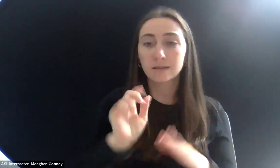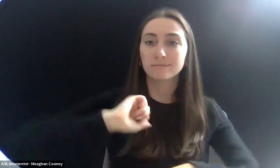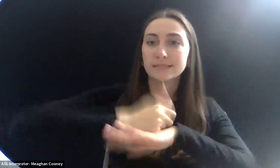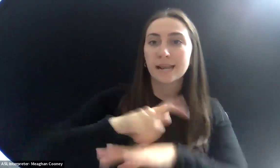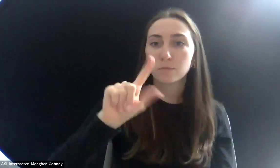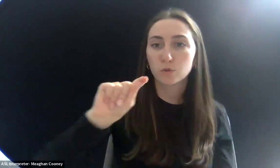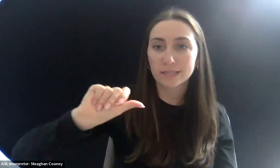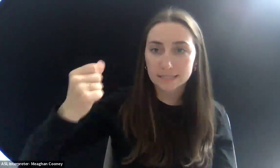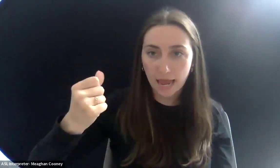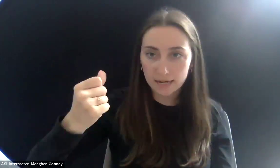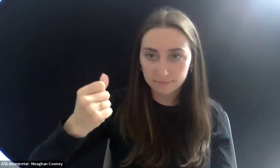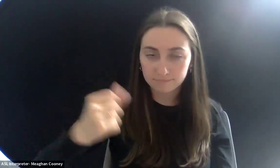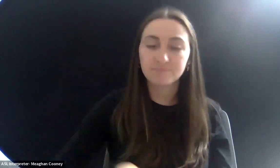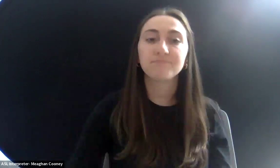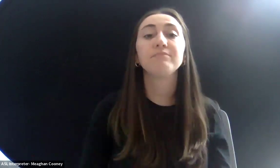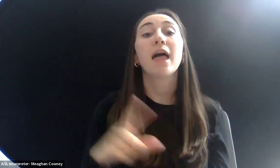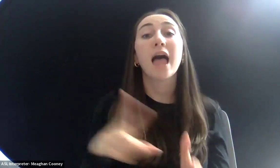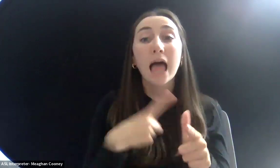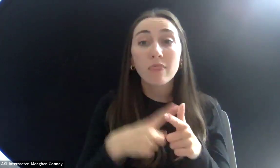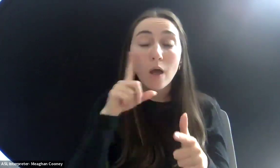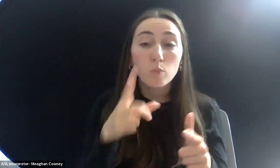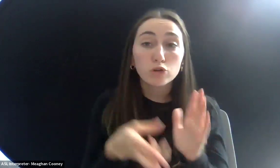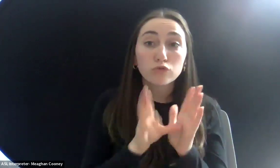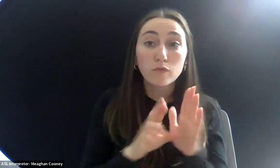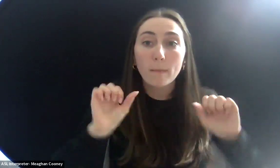And then we'll go over potential updates in four areas.